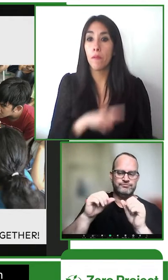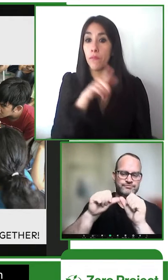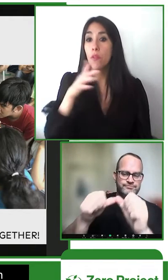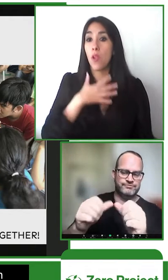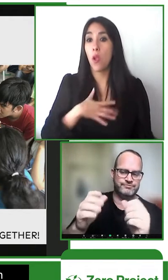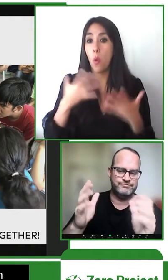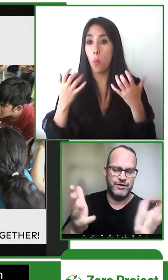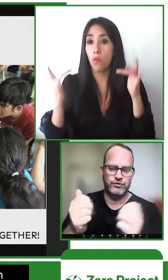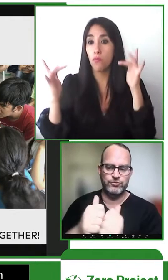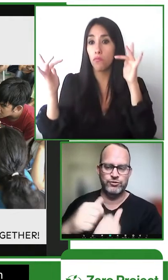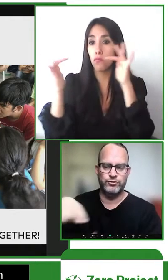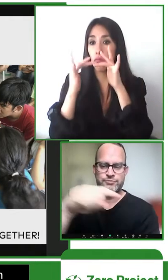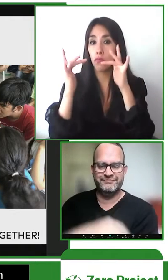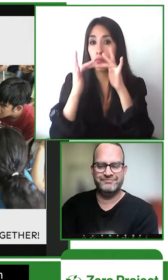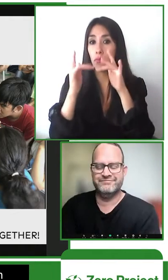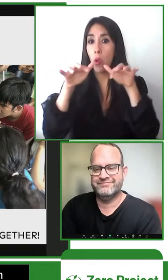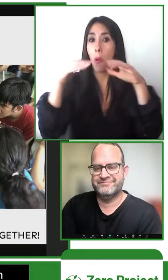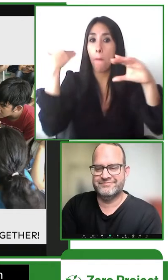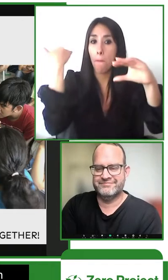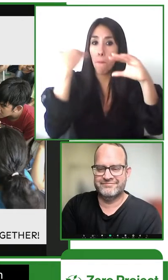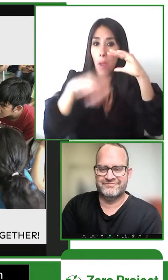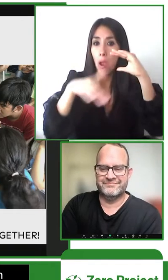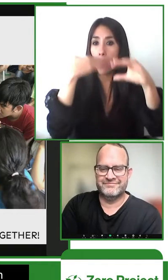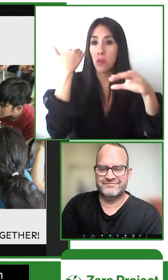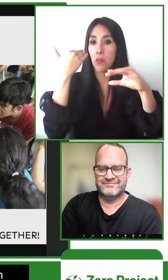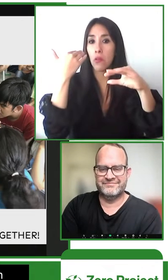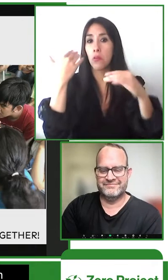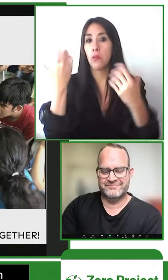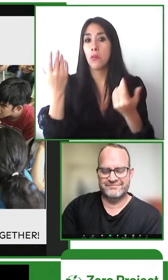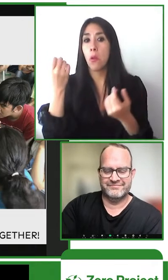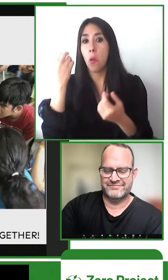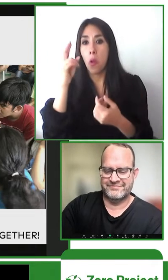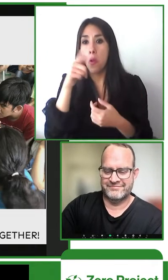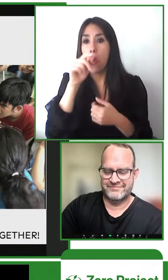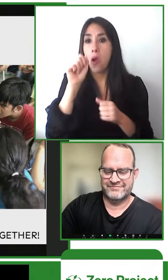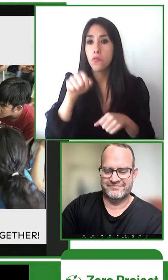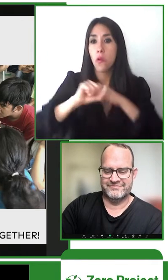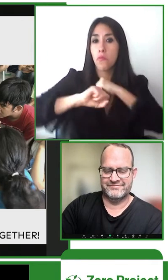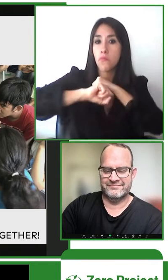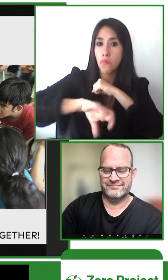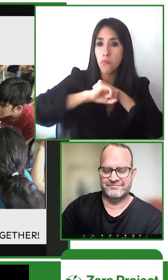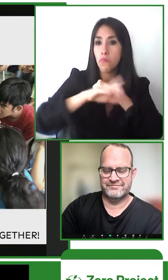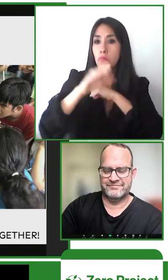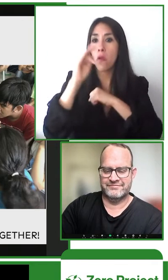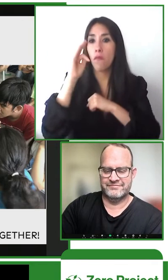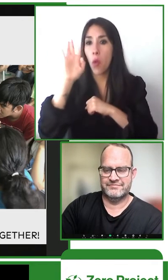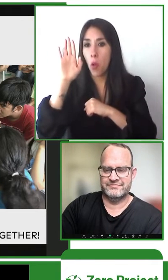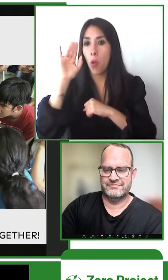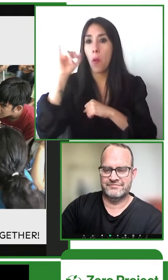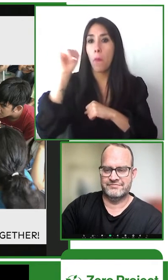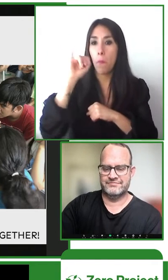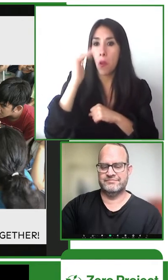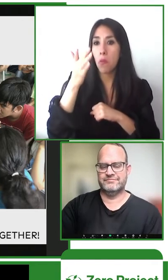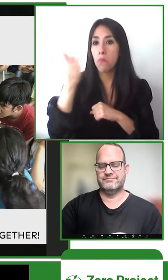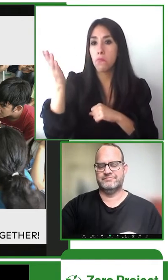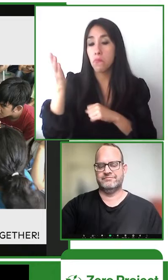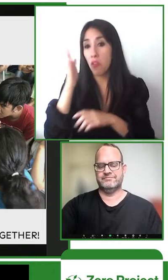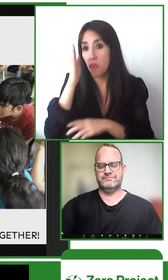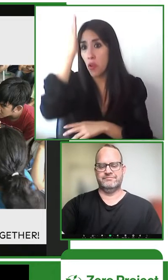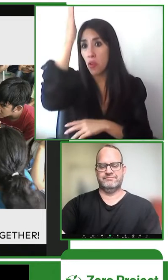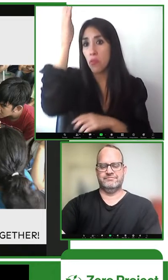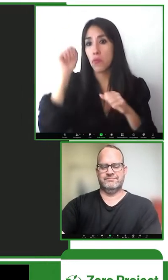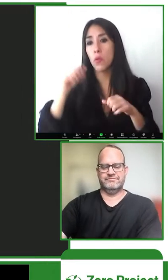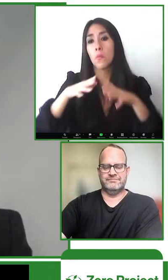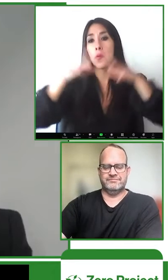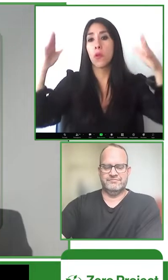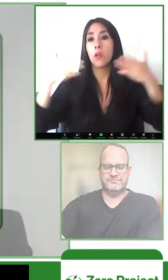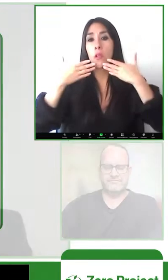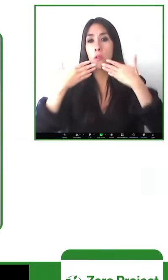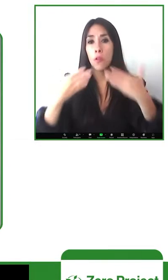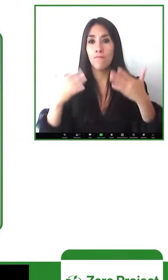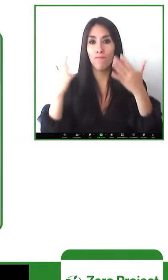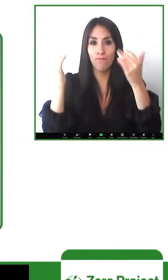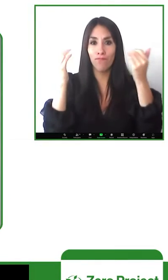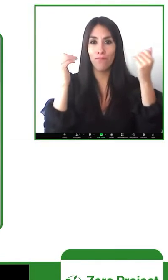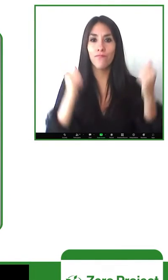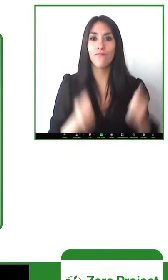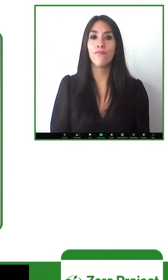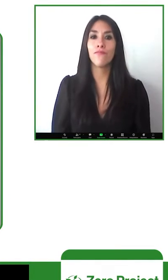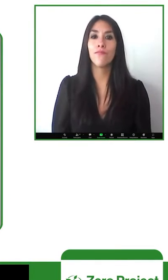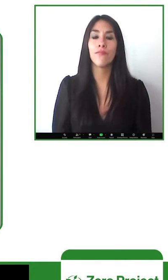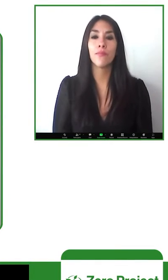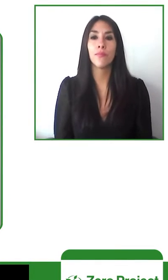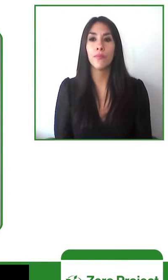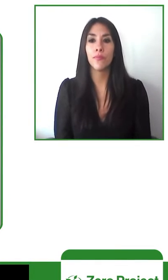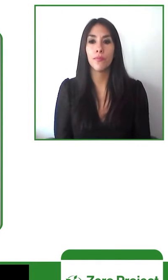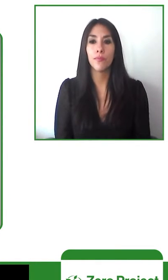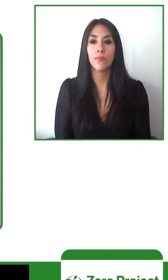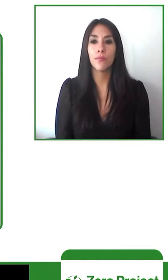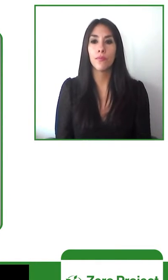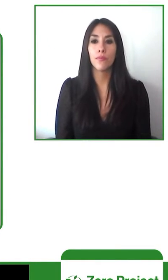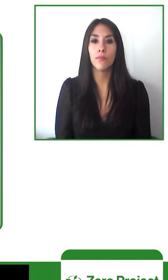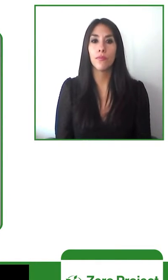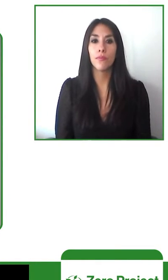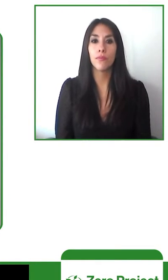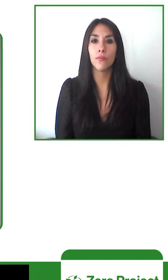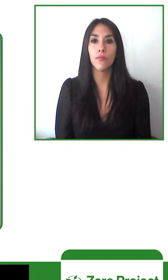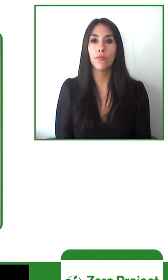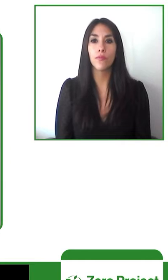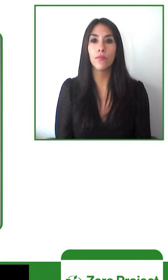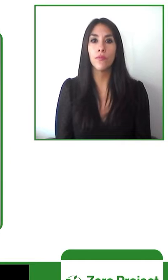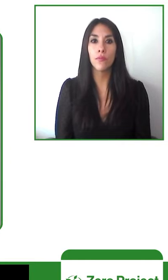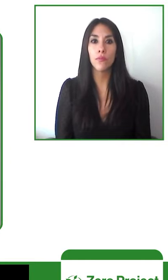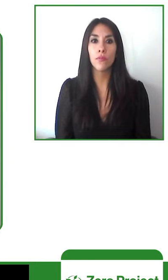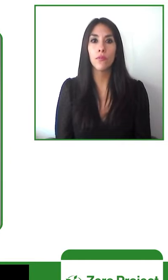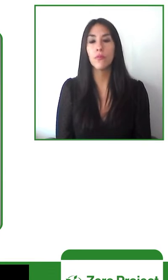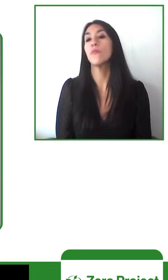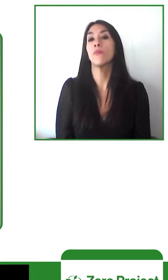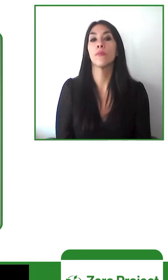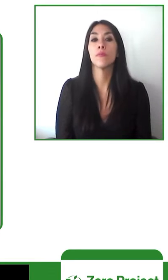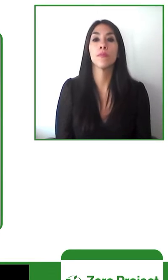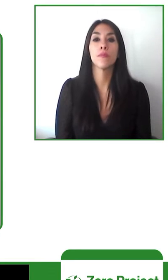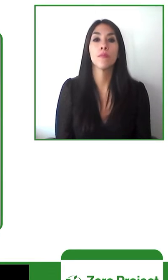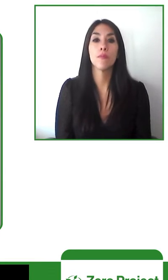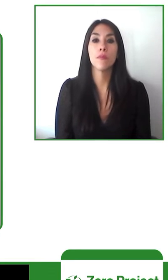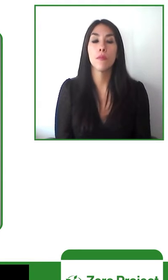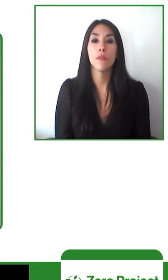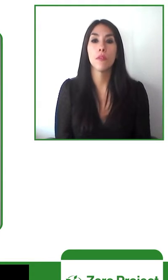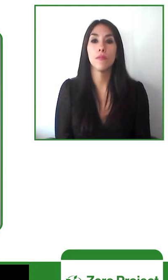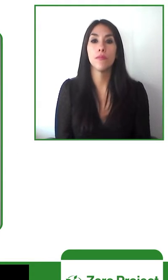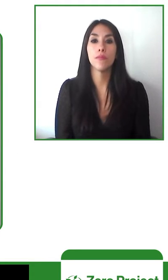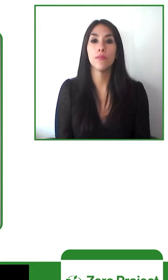really look forward to and hope to work with you in the future thank you